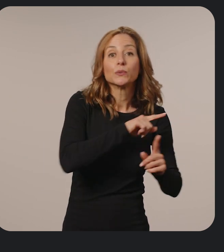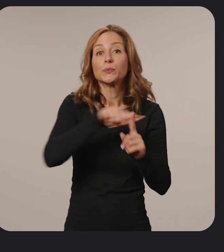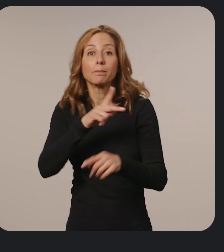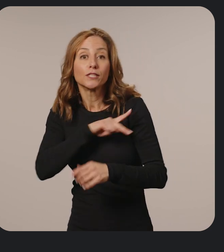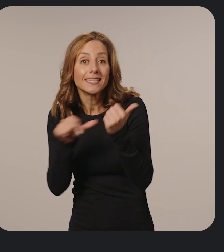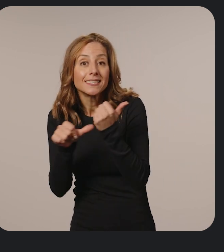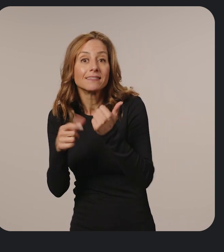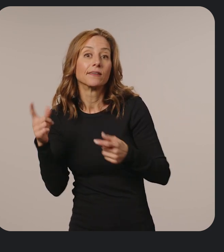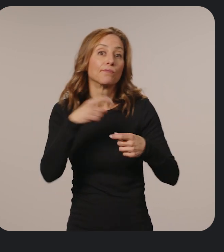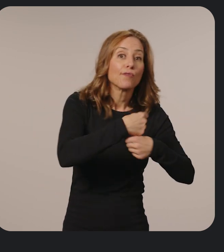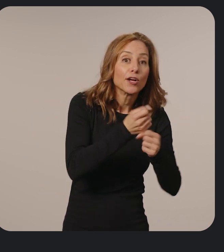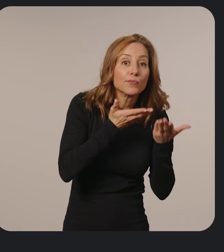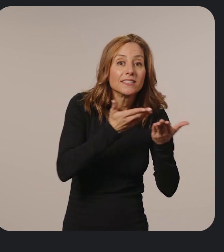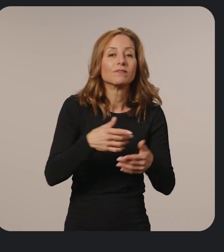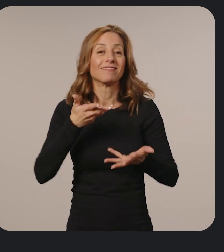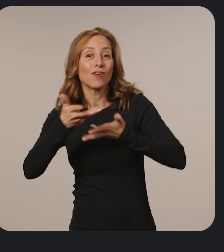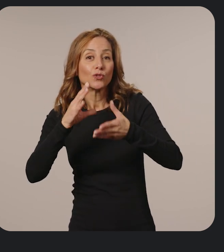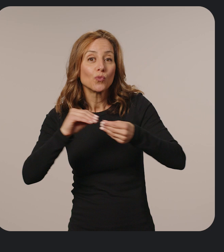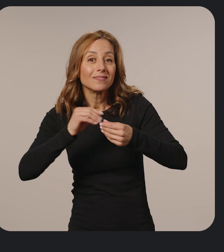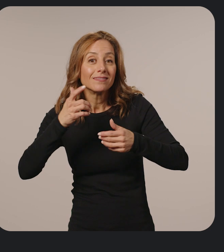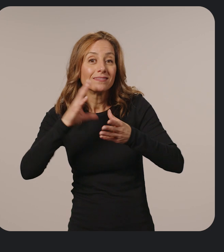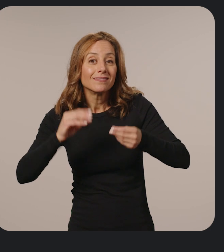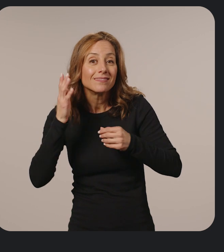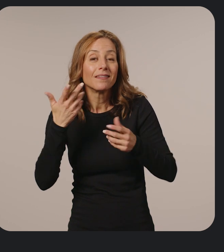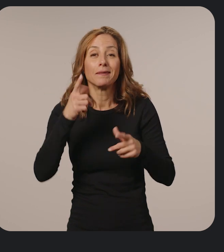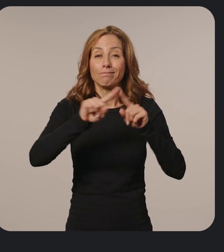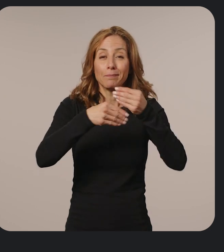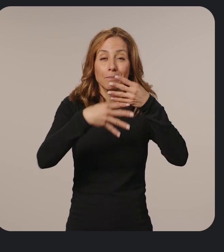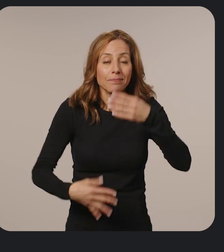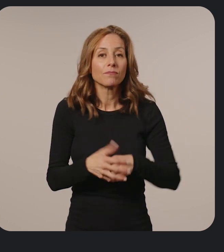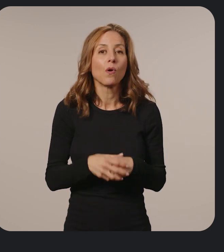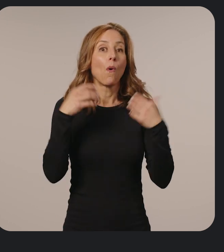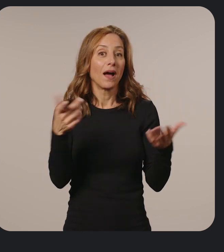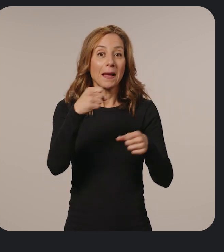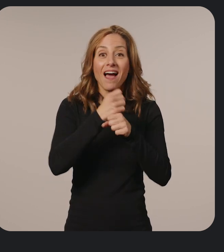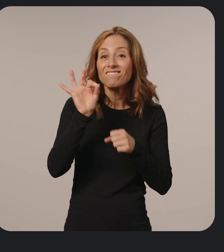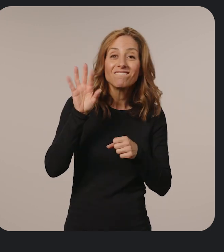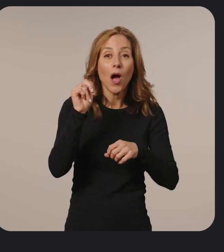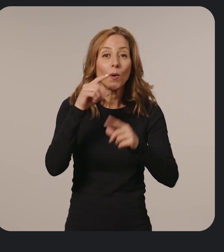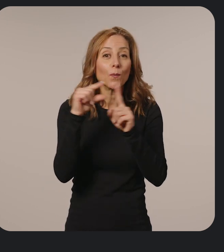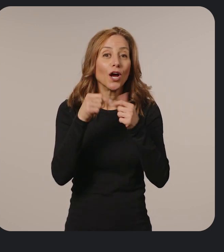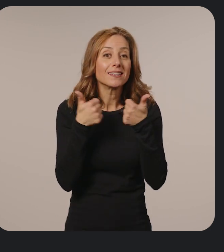recommendations to interactive storytelling and a whole lot more. Or, you can make a fun word game like this one